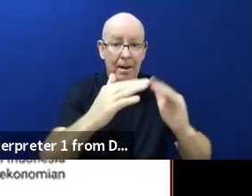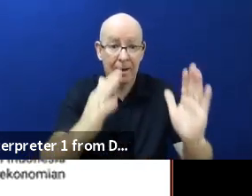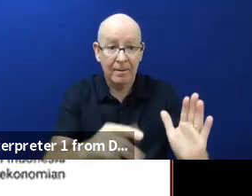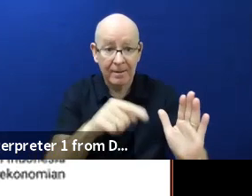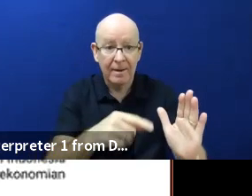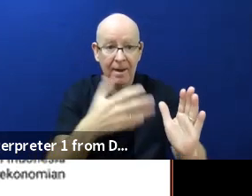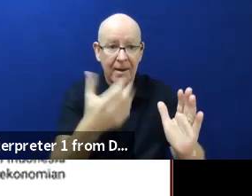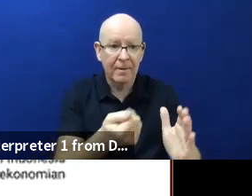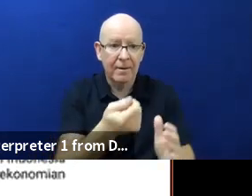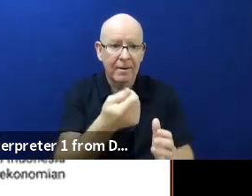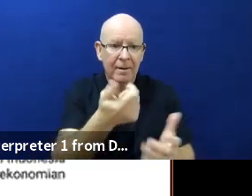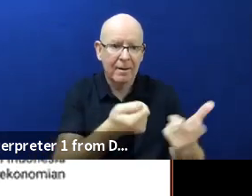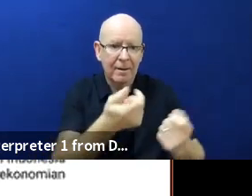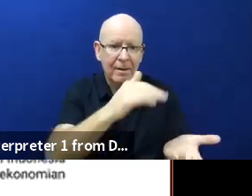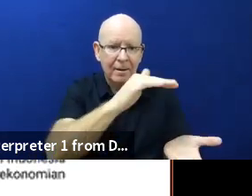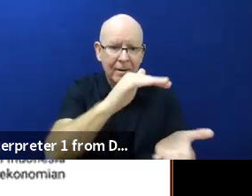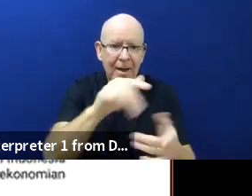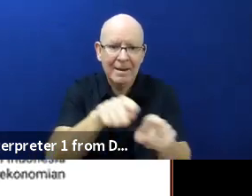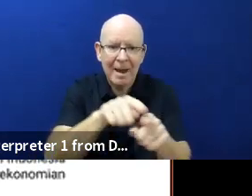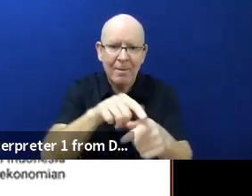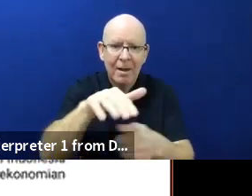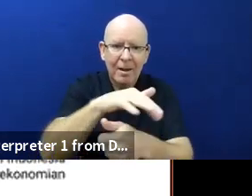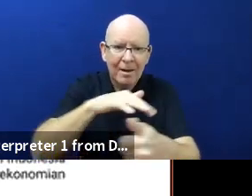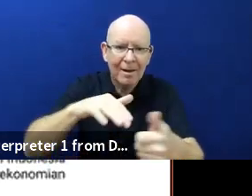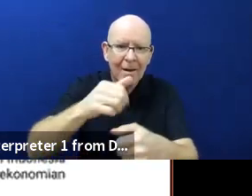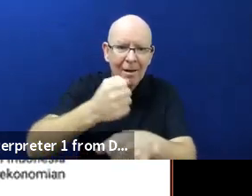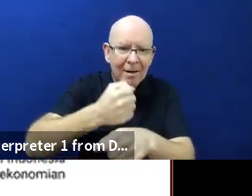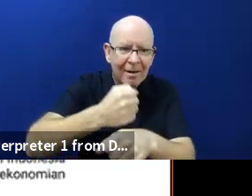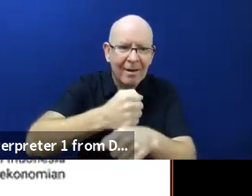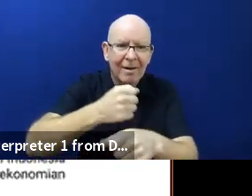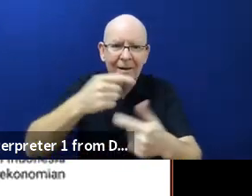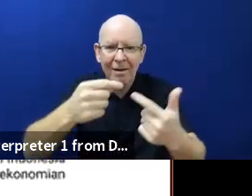more focused framework to better understand what the goods and services people across the